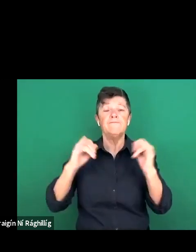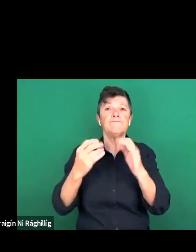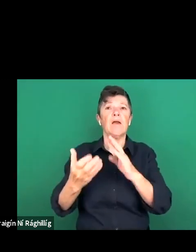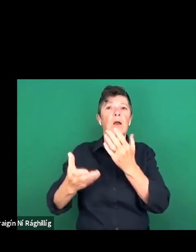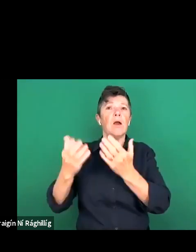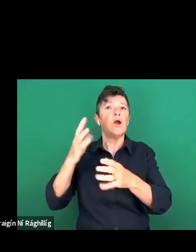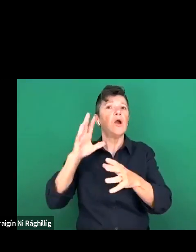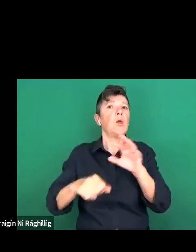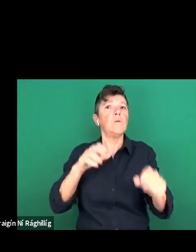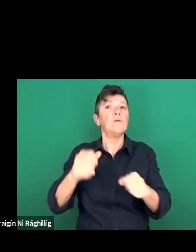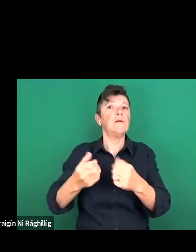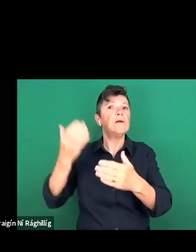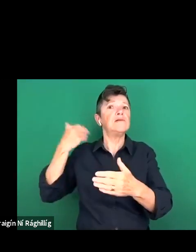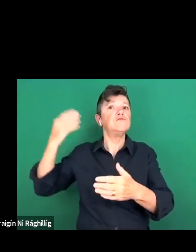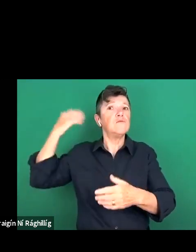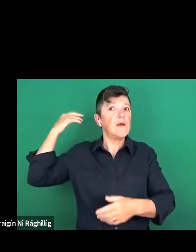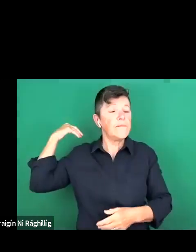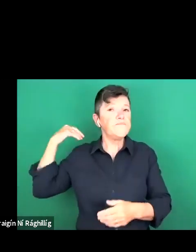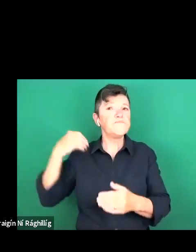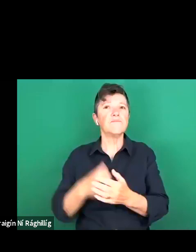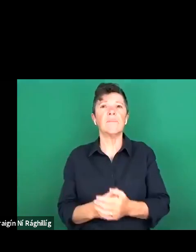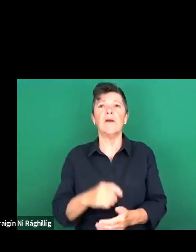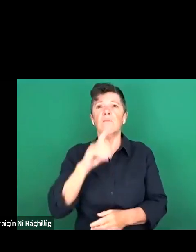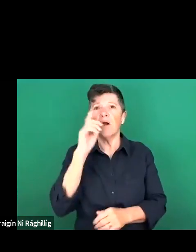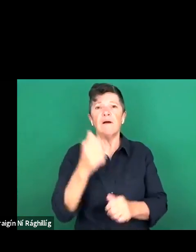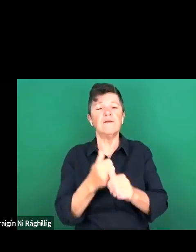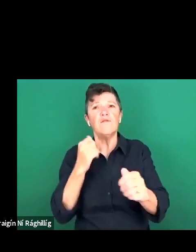and eck sen toot s problems associated with climate change